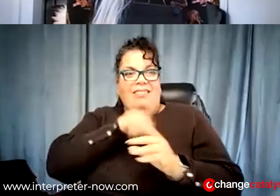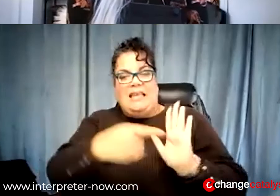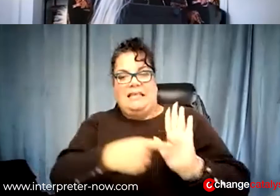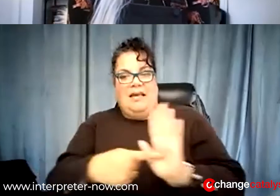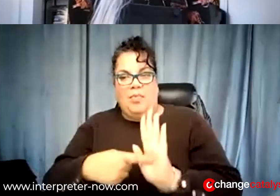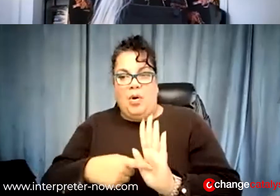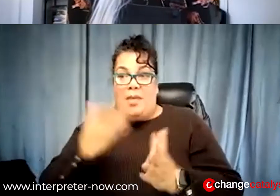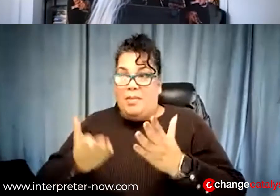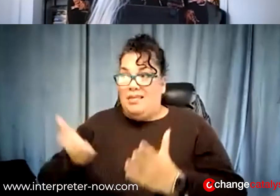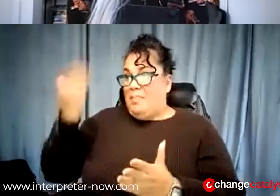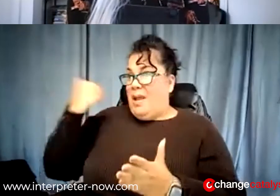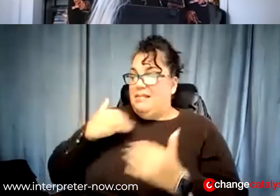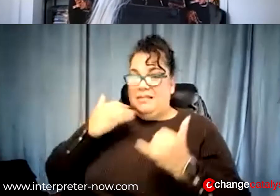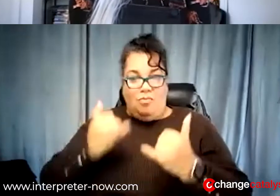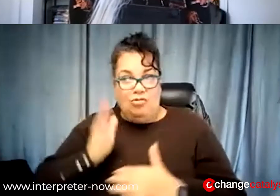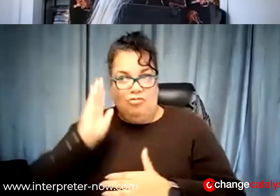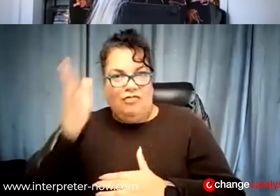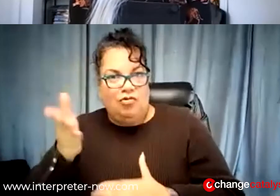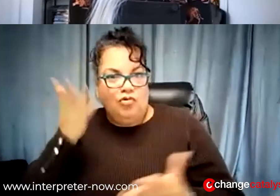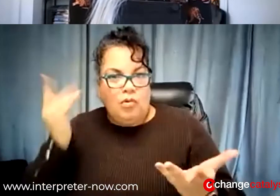That's really valuable.